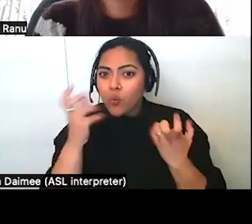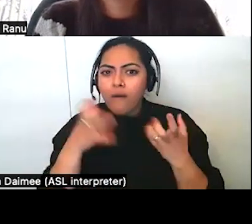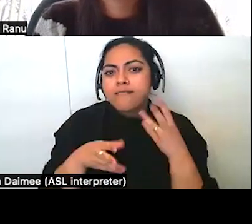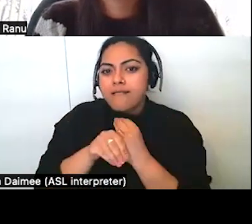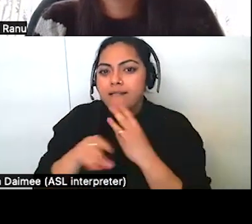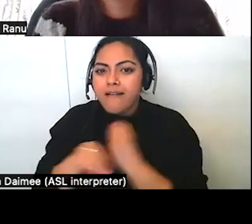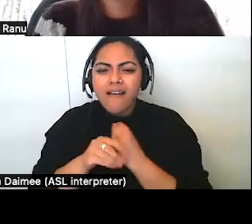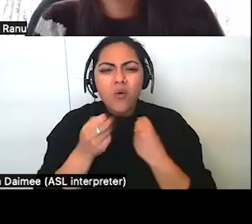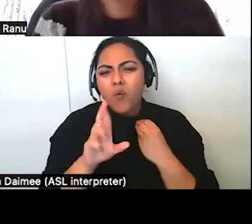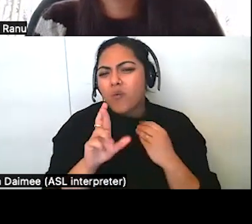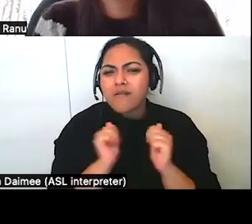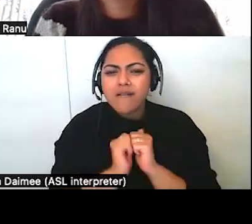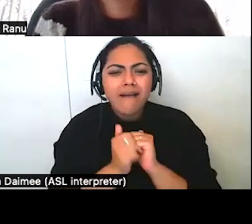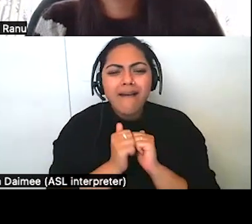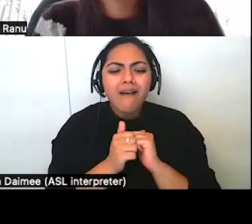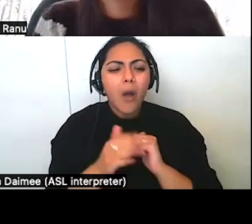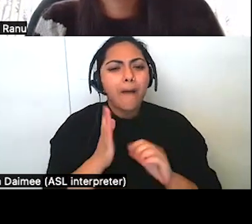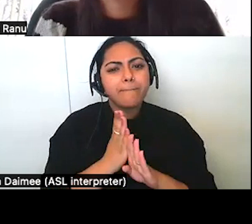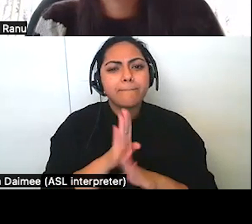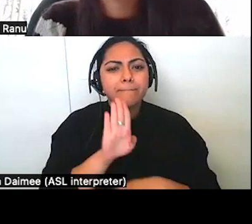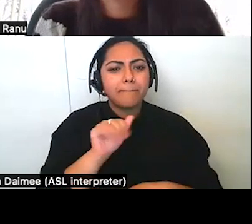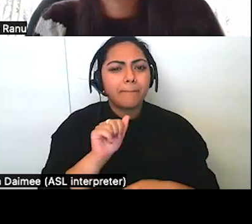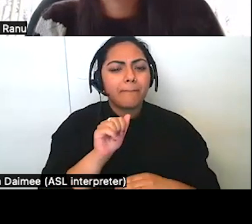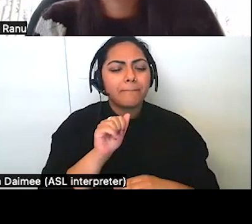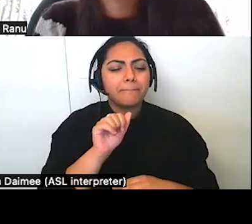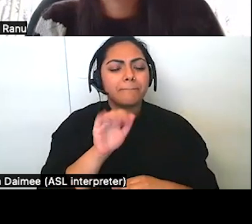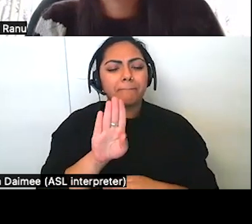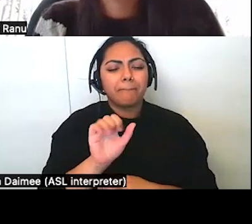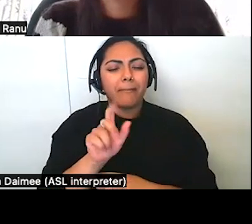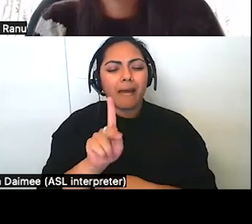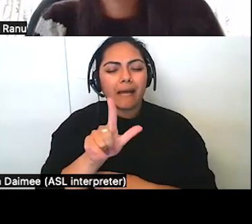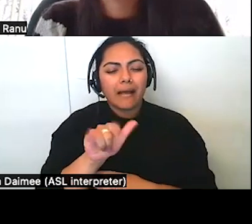pull up your dark fantasy backlist, hanging out on TikTok might be the place to learn.